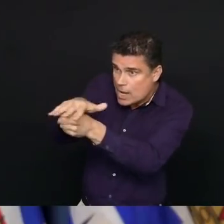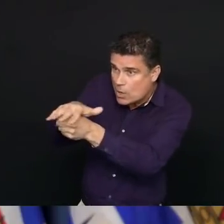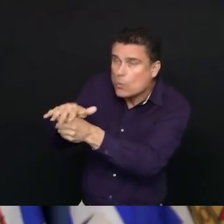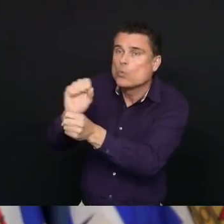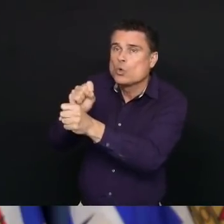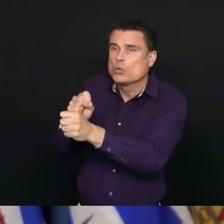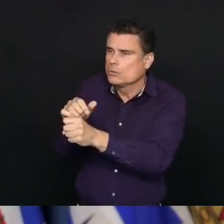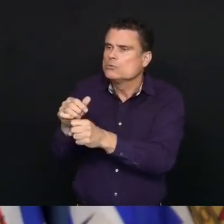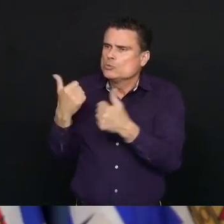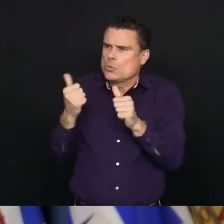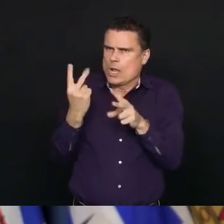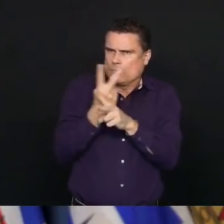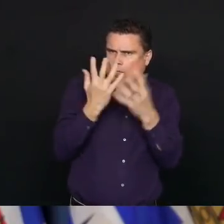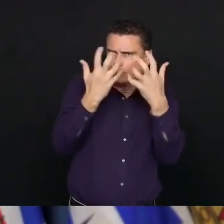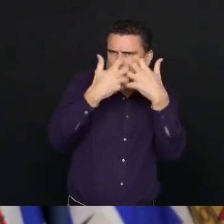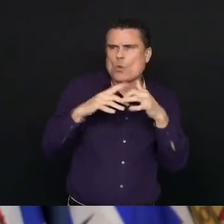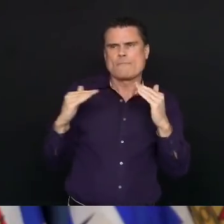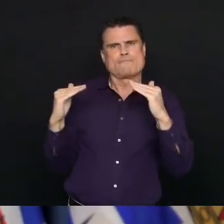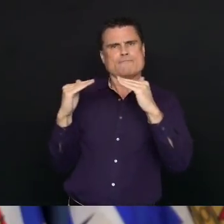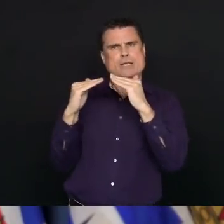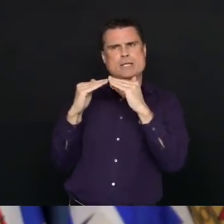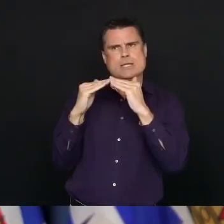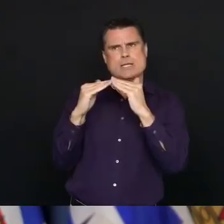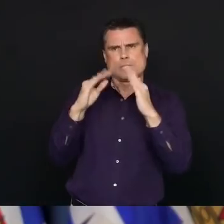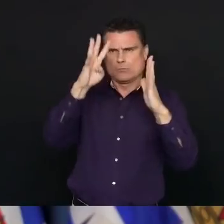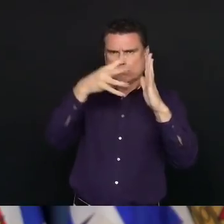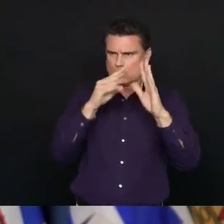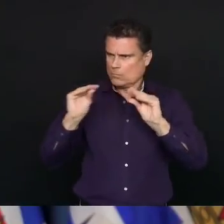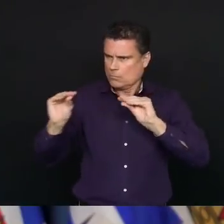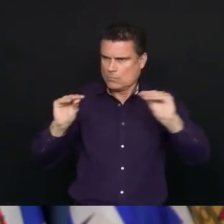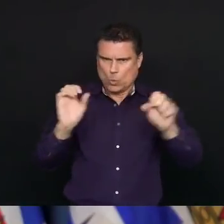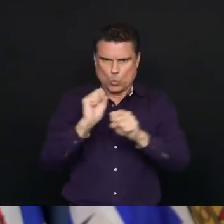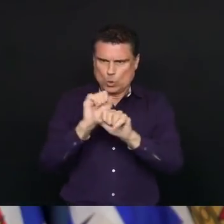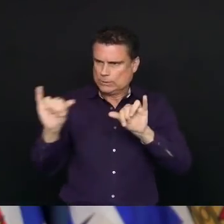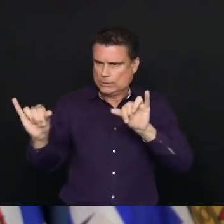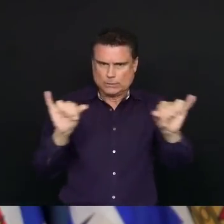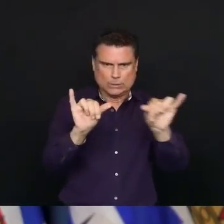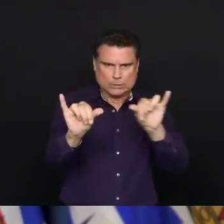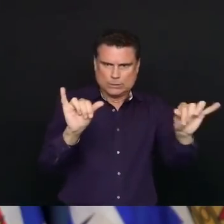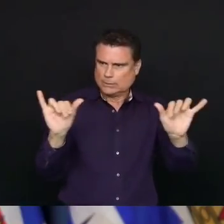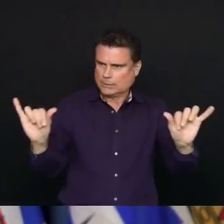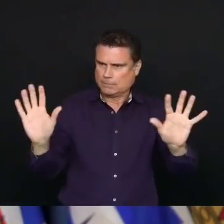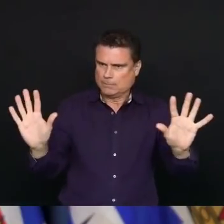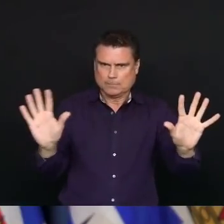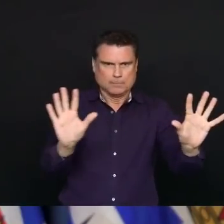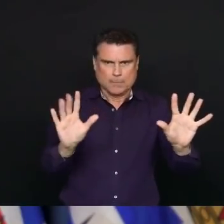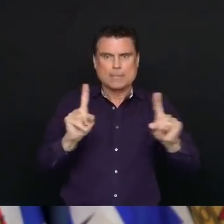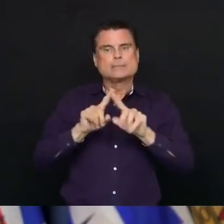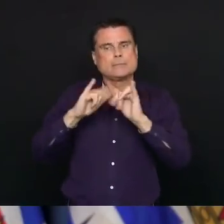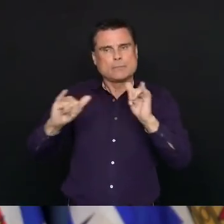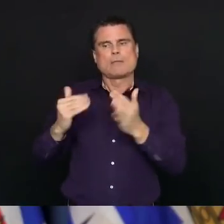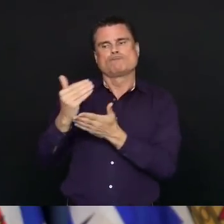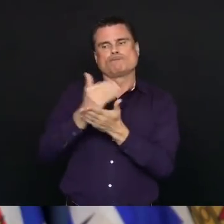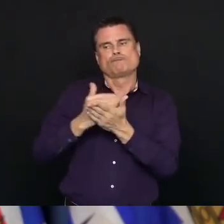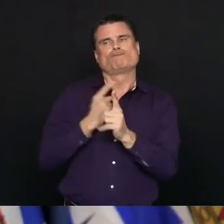Over the coming days the minister of health will be working collaboratively and inclusively with the health authorities, vineyards, the BC